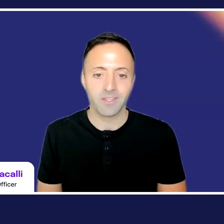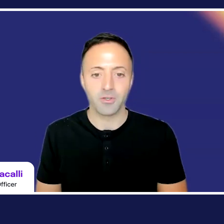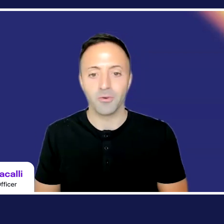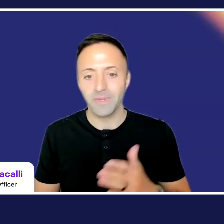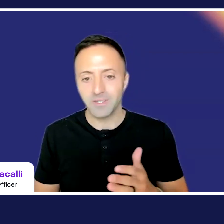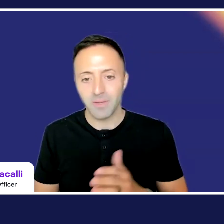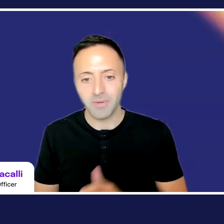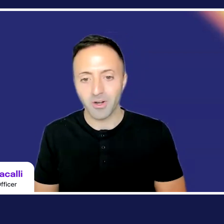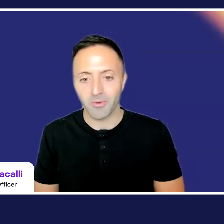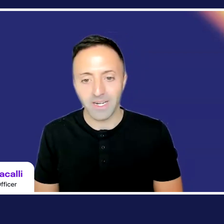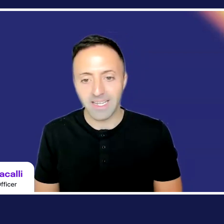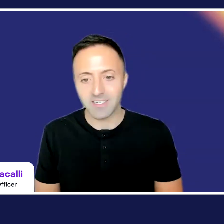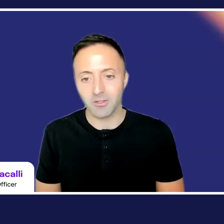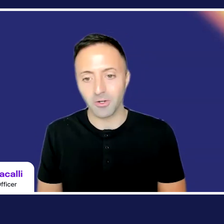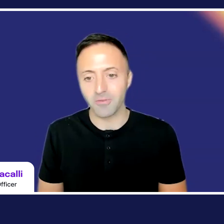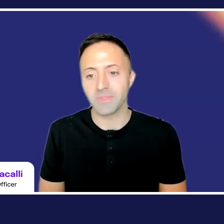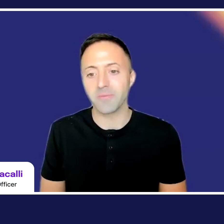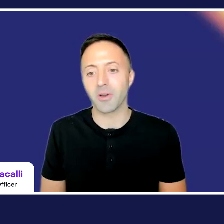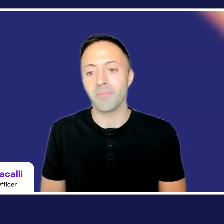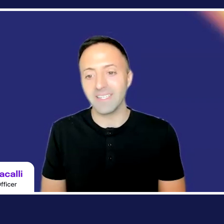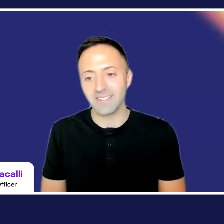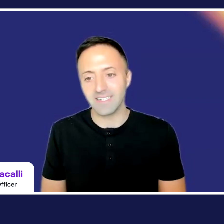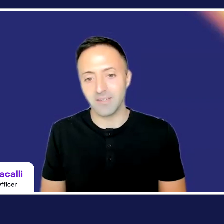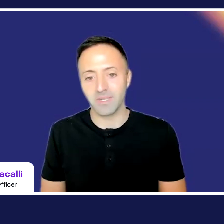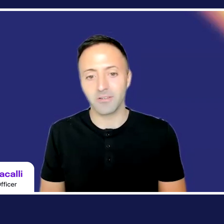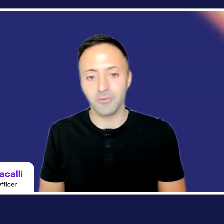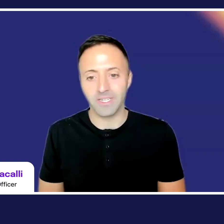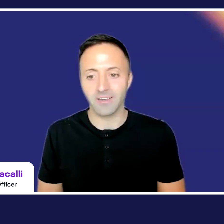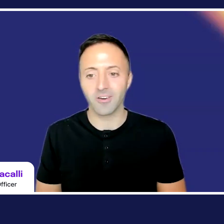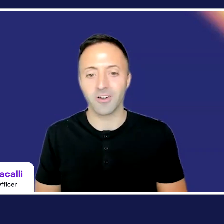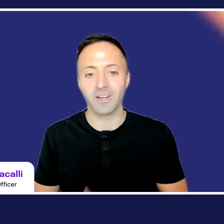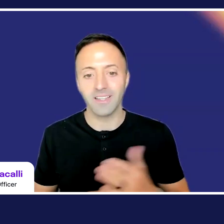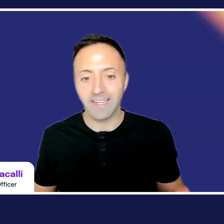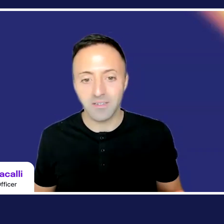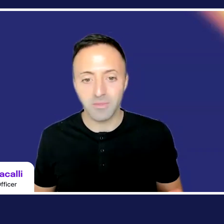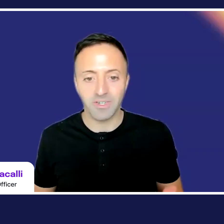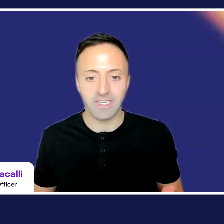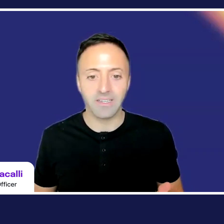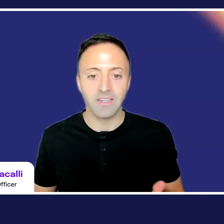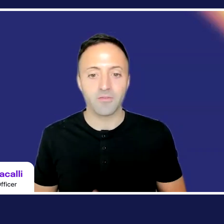So with this webinar, we're going to get to learn from some of our amazing team, including our A11iance community,